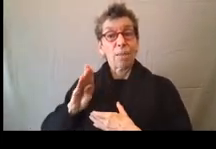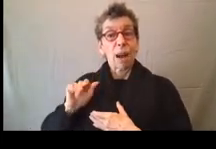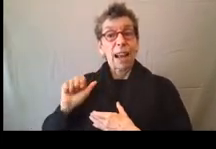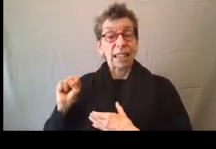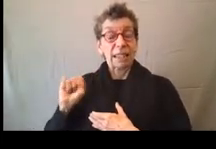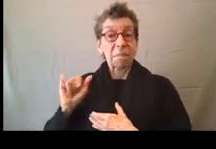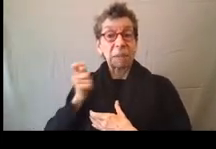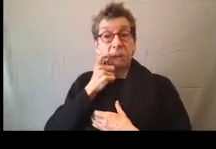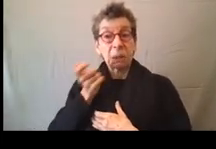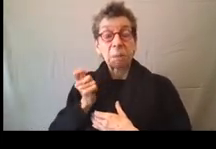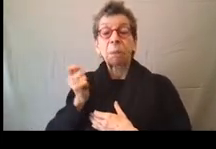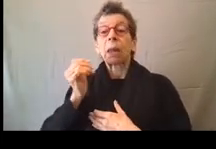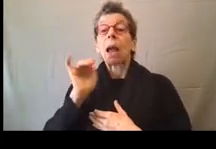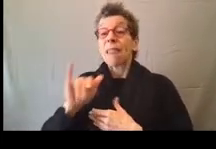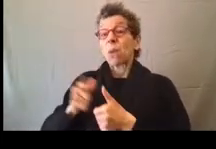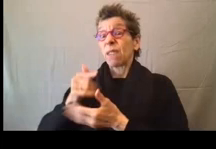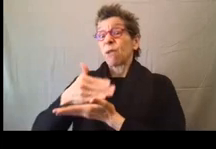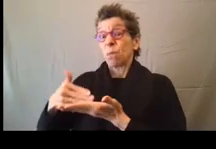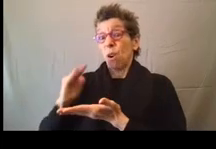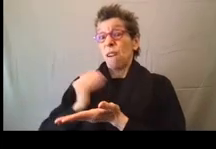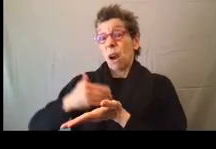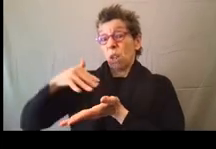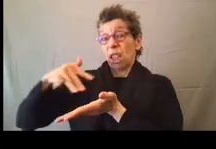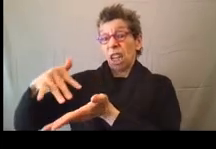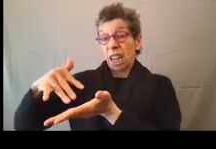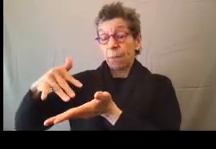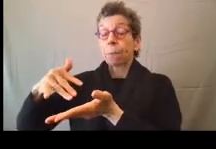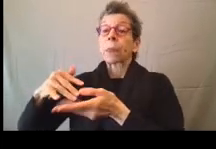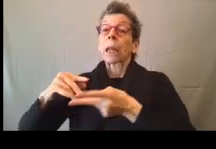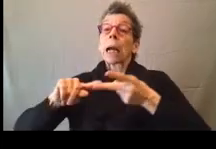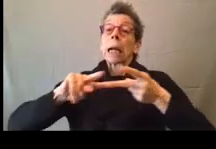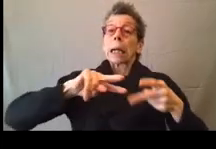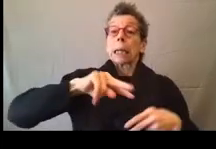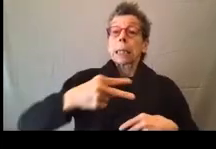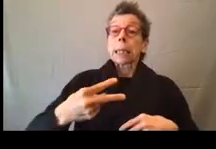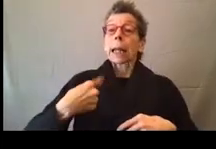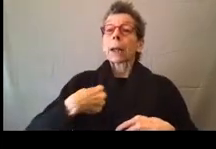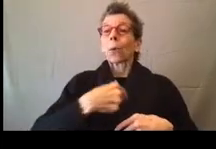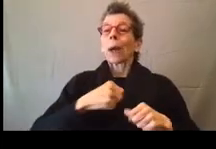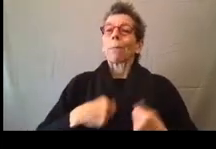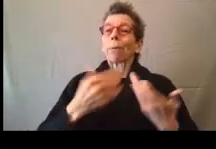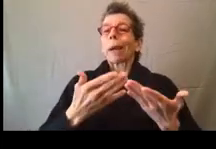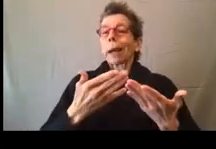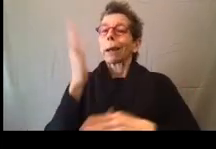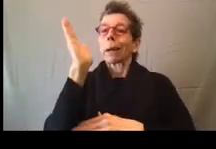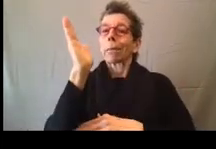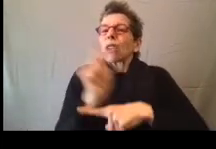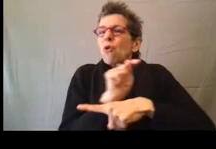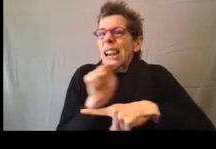project. Our second, we created an implicit bias training at the Rocky Mountain ADA Center.